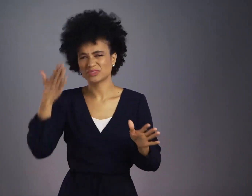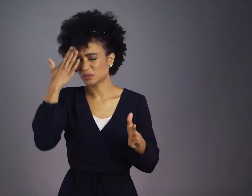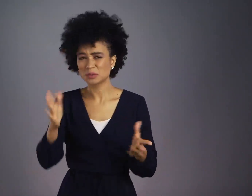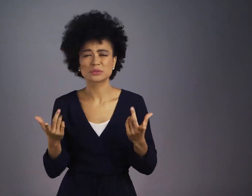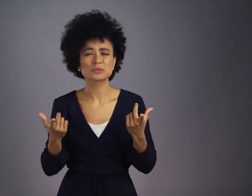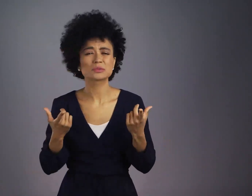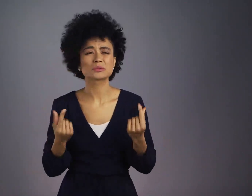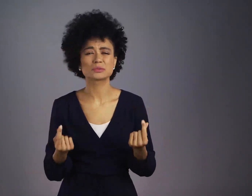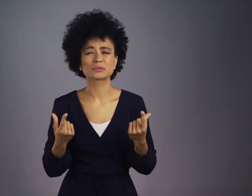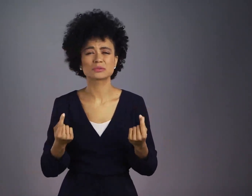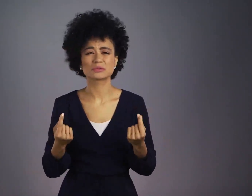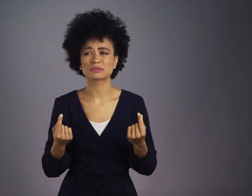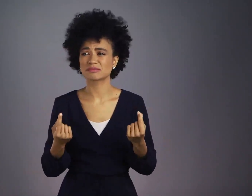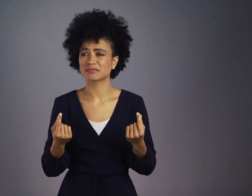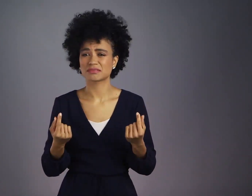the drunk to end all drunks.